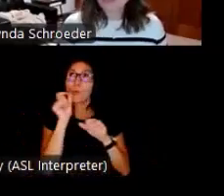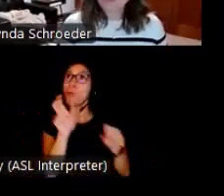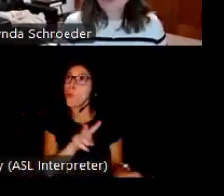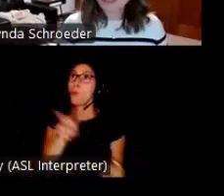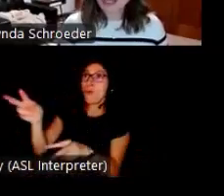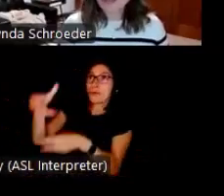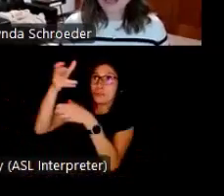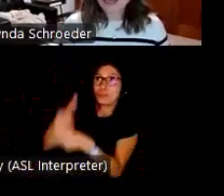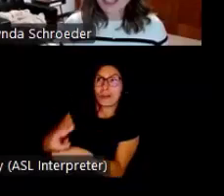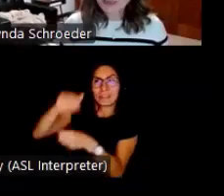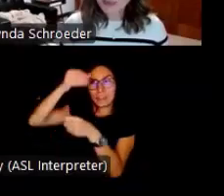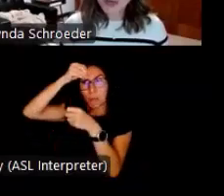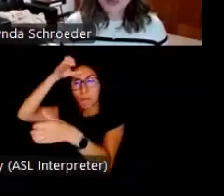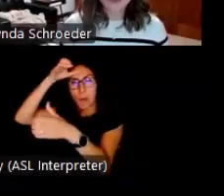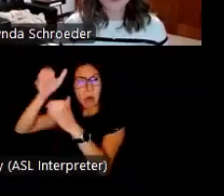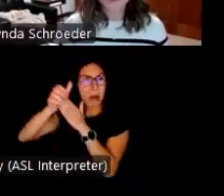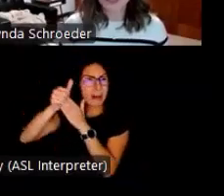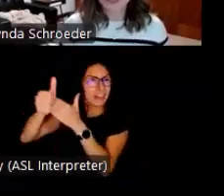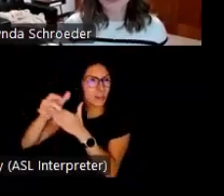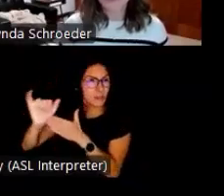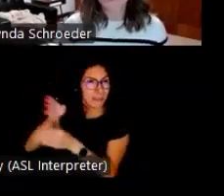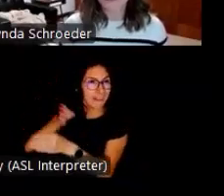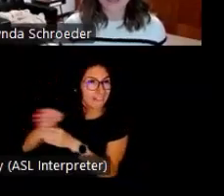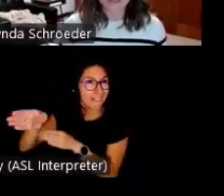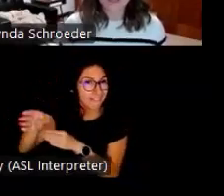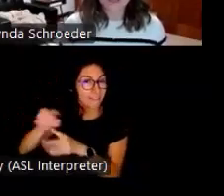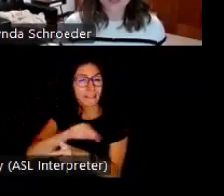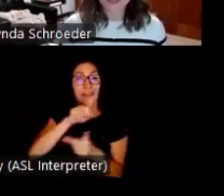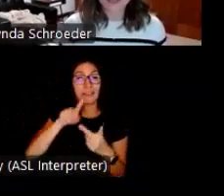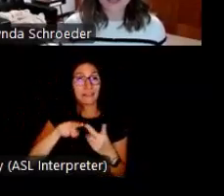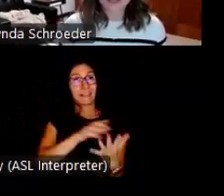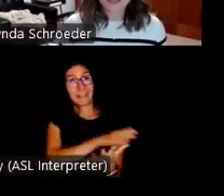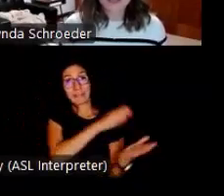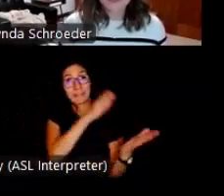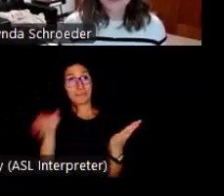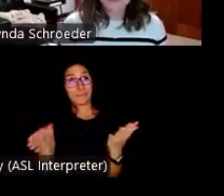for the timeline, when will you share and disseminate this work.